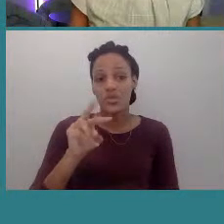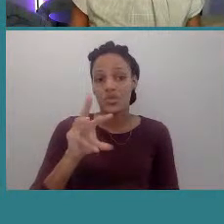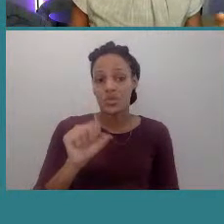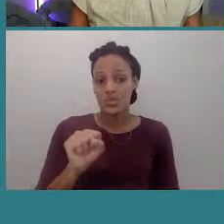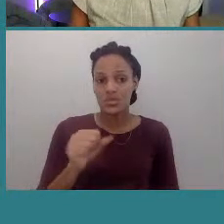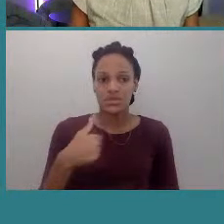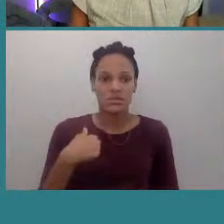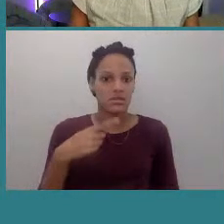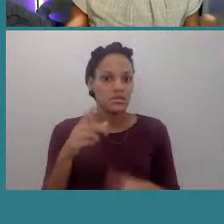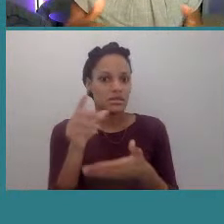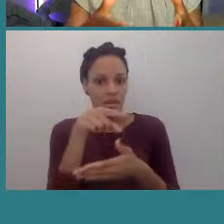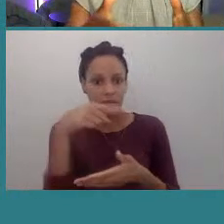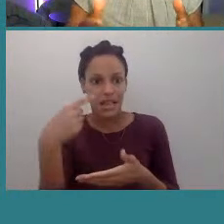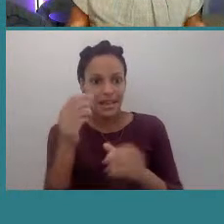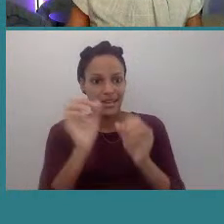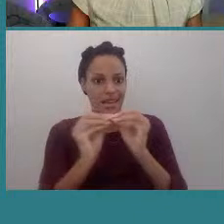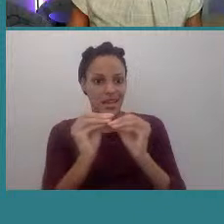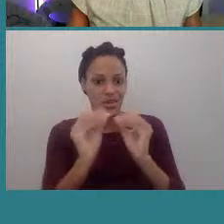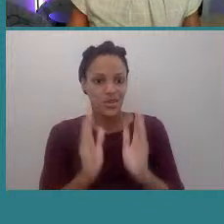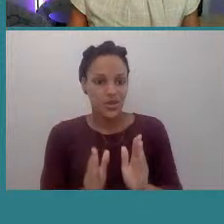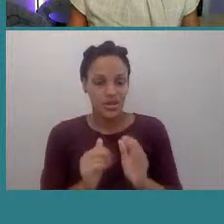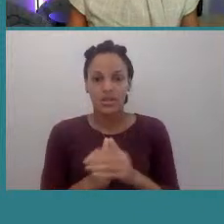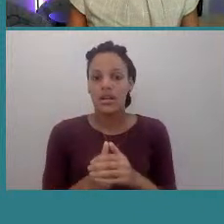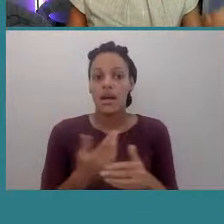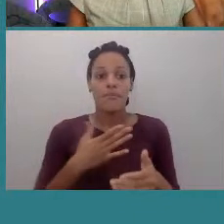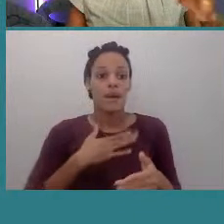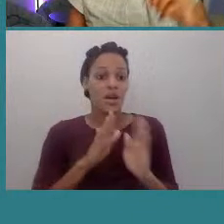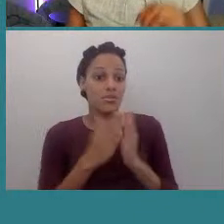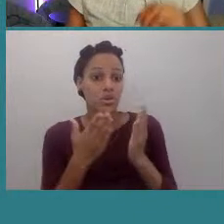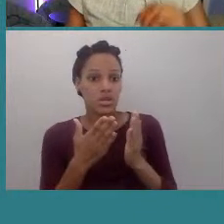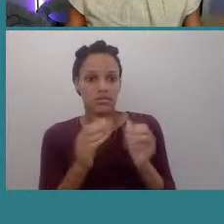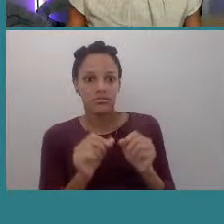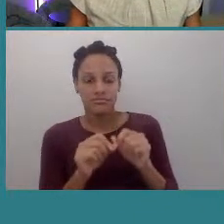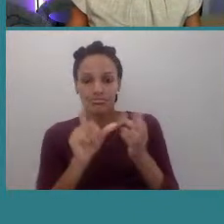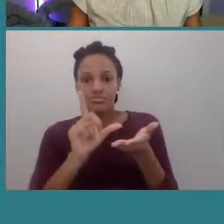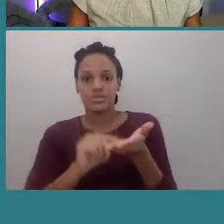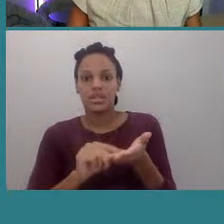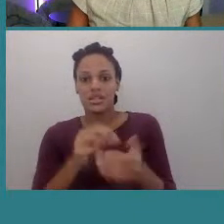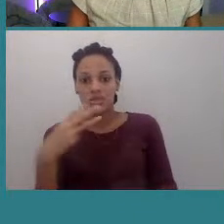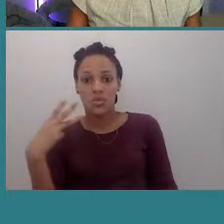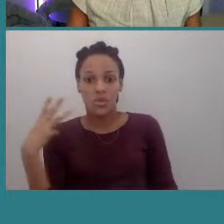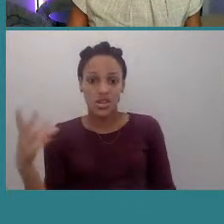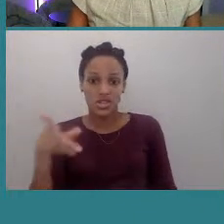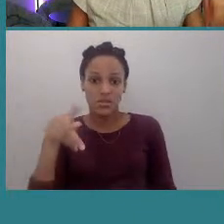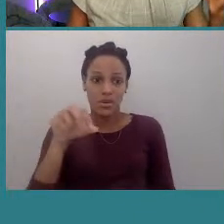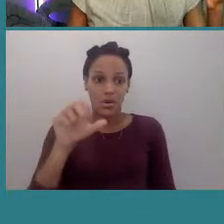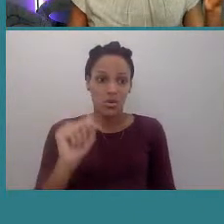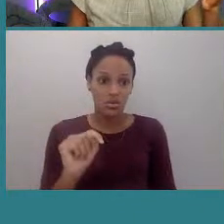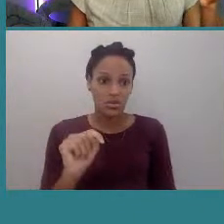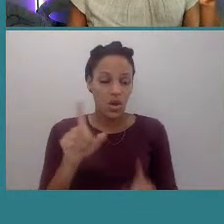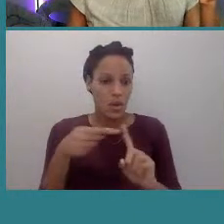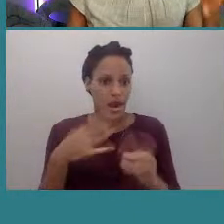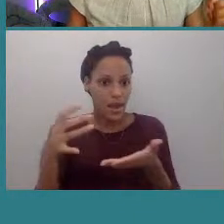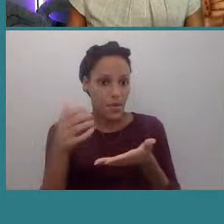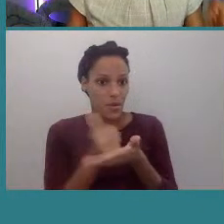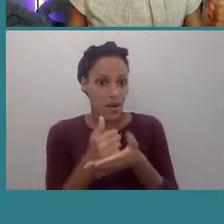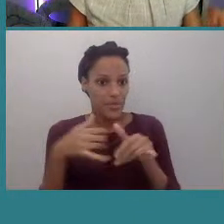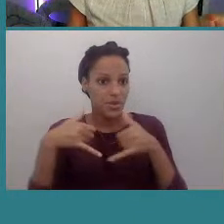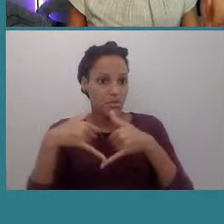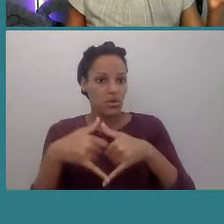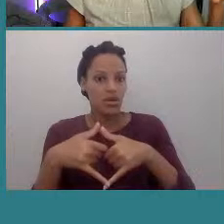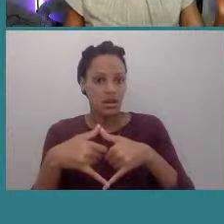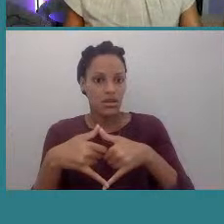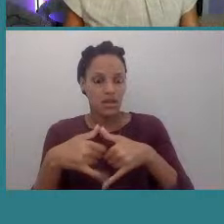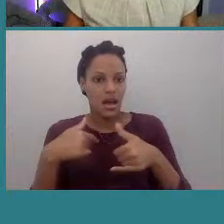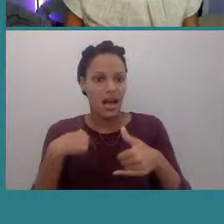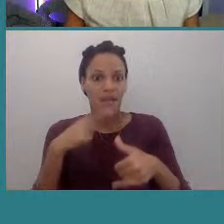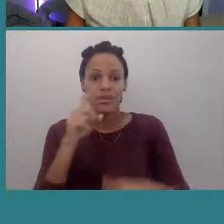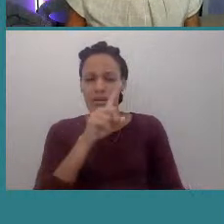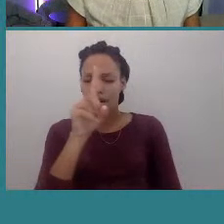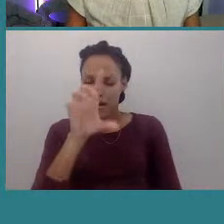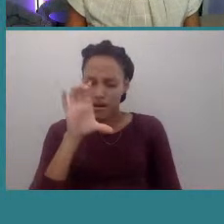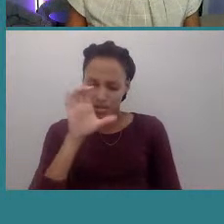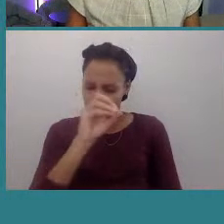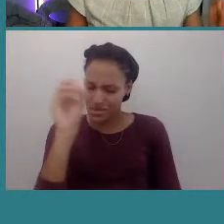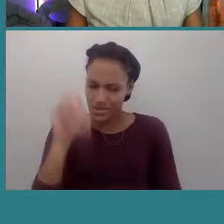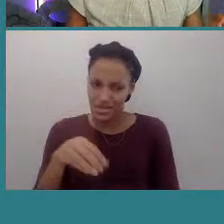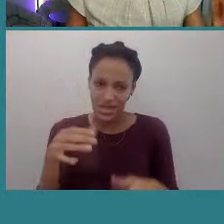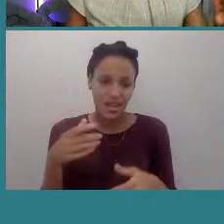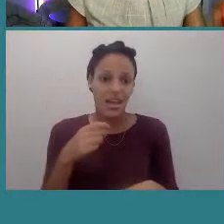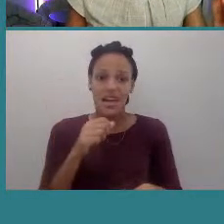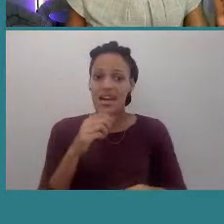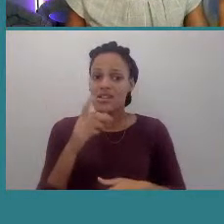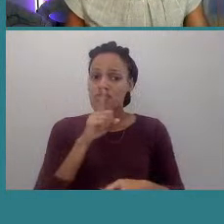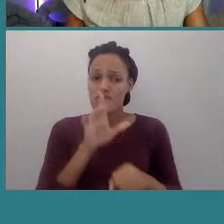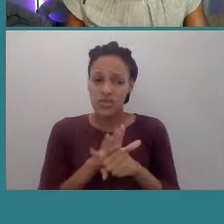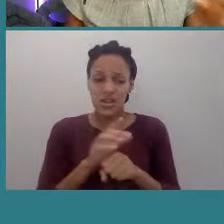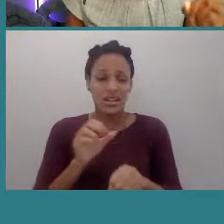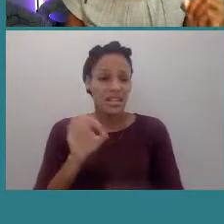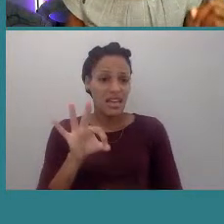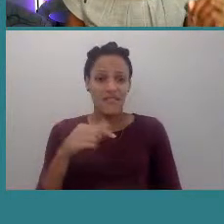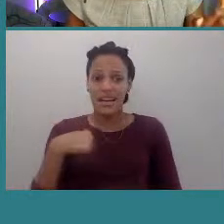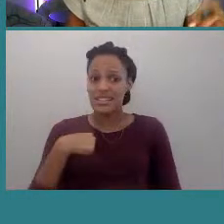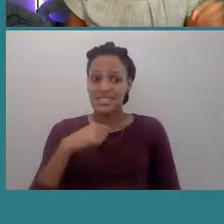When I won the Eisner award, I am sure I would not have won if there were not one Black person